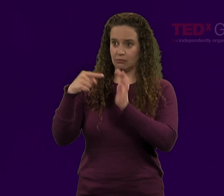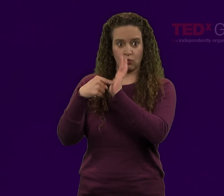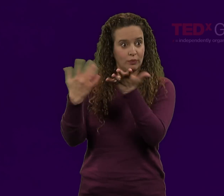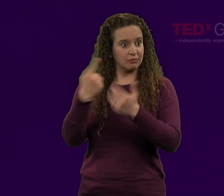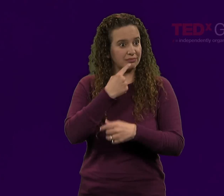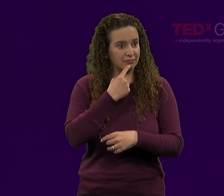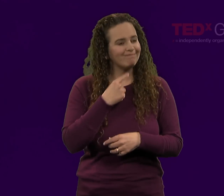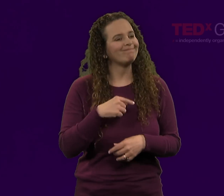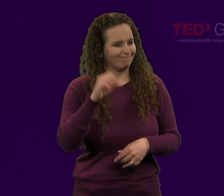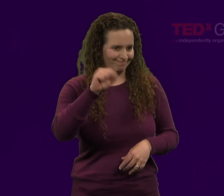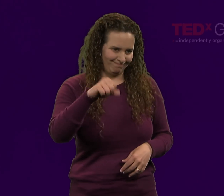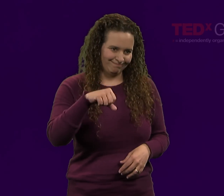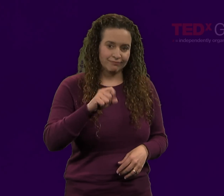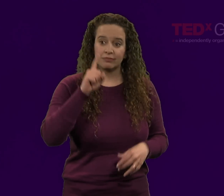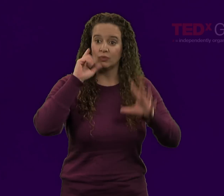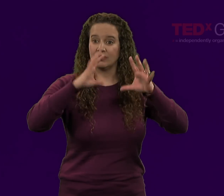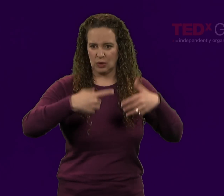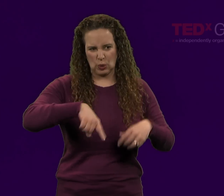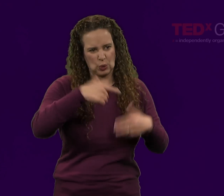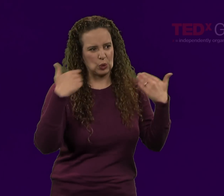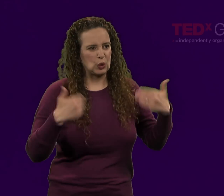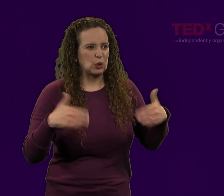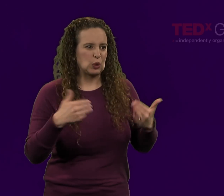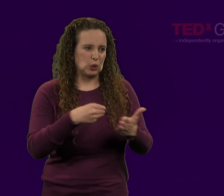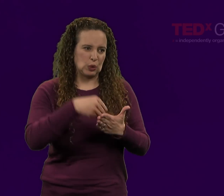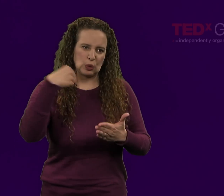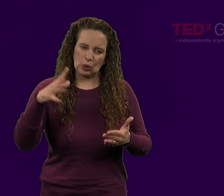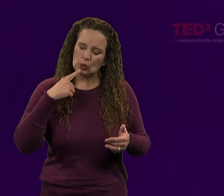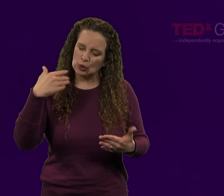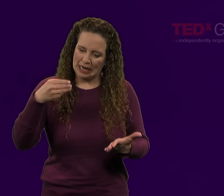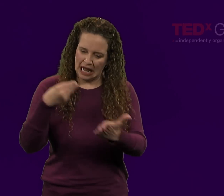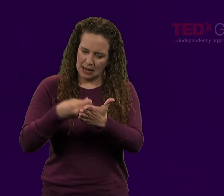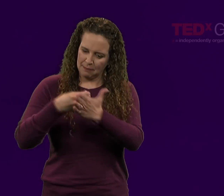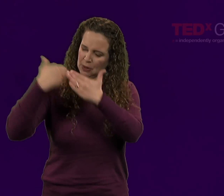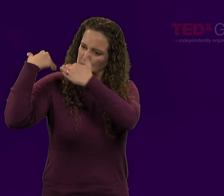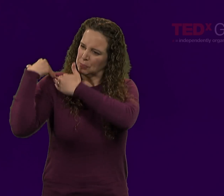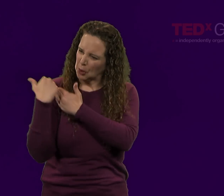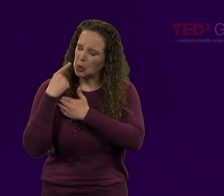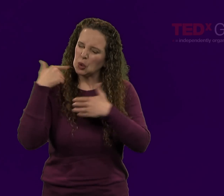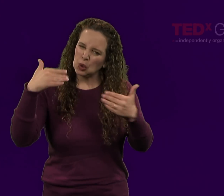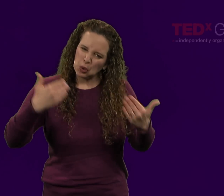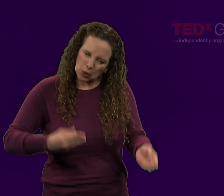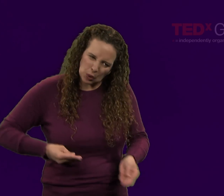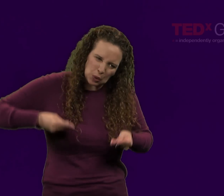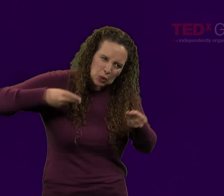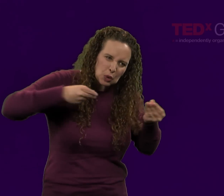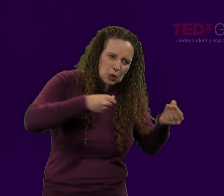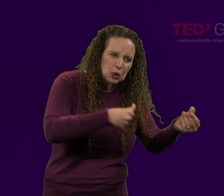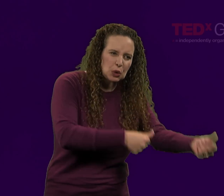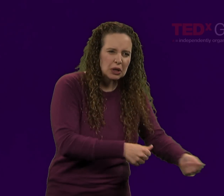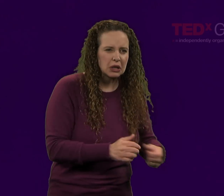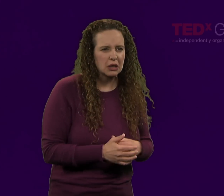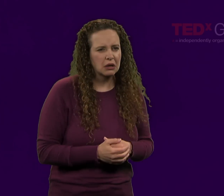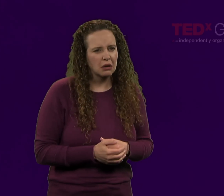that speaks to the fact that as a population, we are in fact, an economic burden on society.